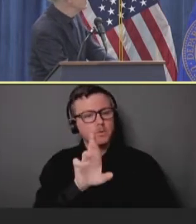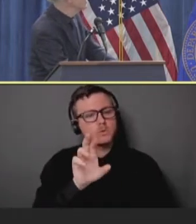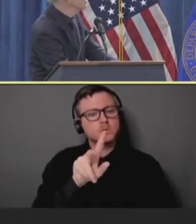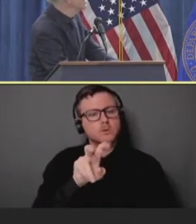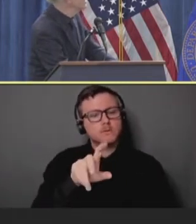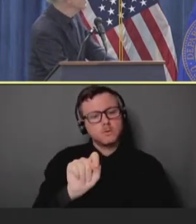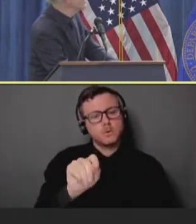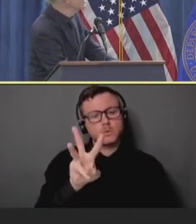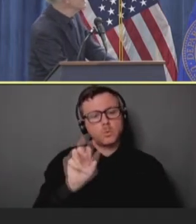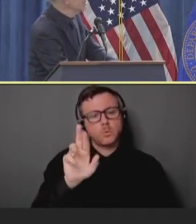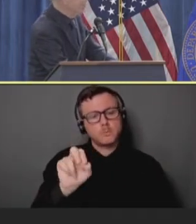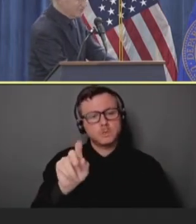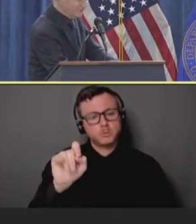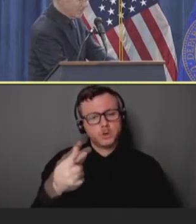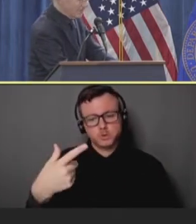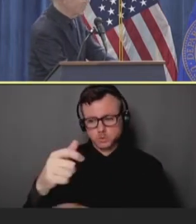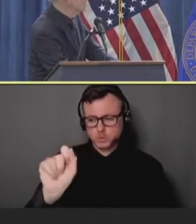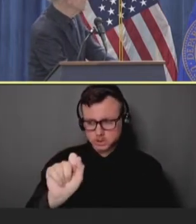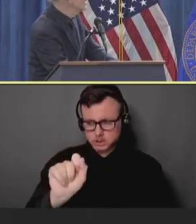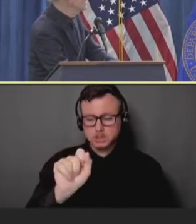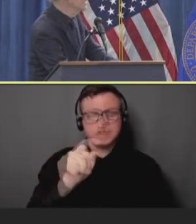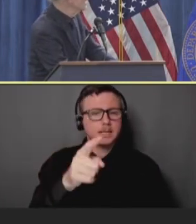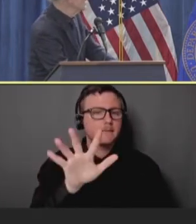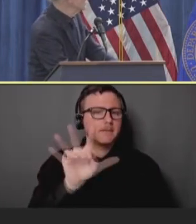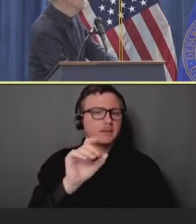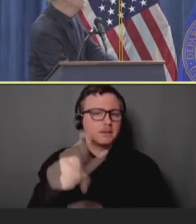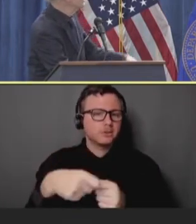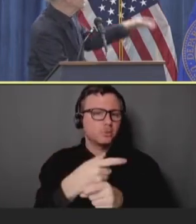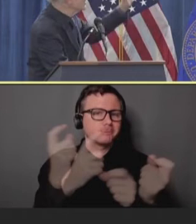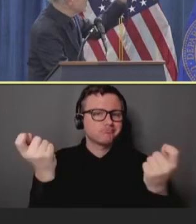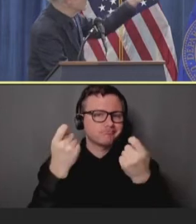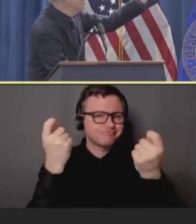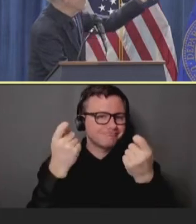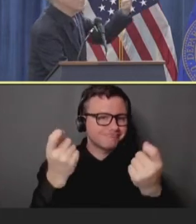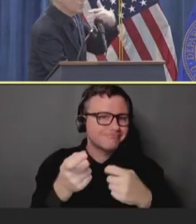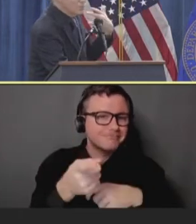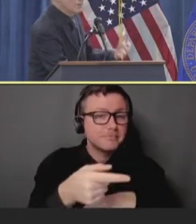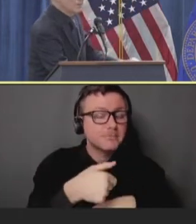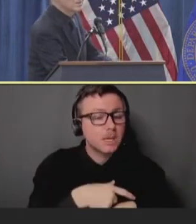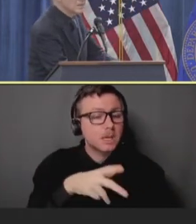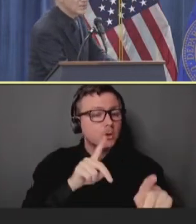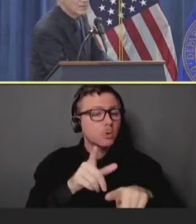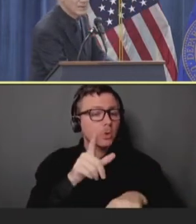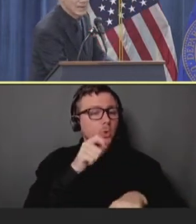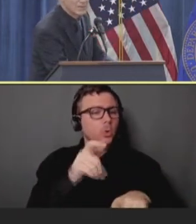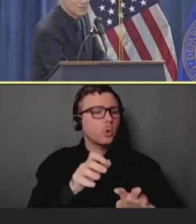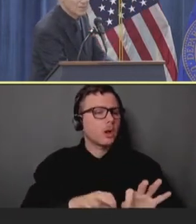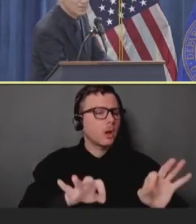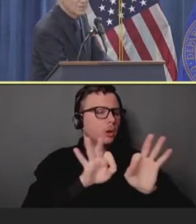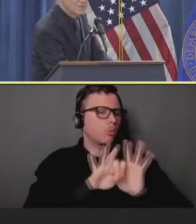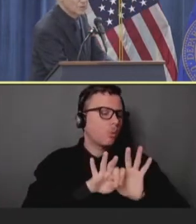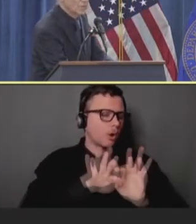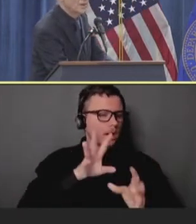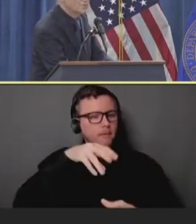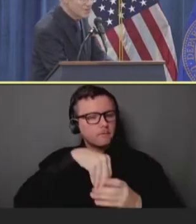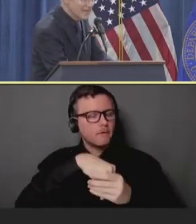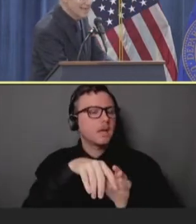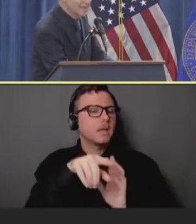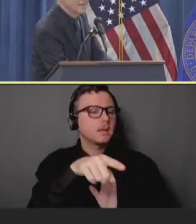This was a 50th anniversary celebration. These are people who have made significant contributions to understanding and laying